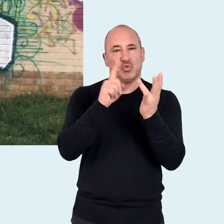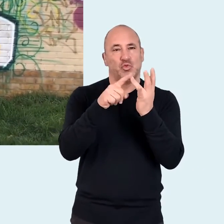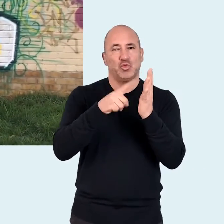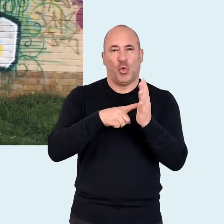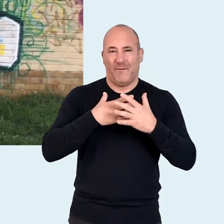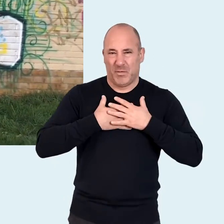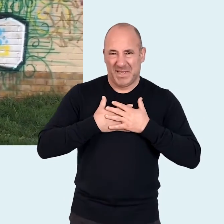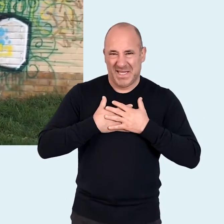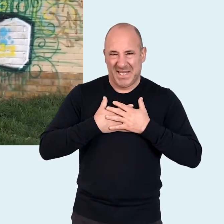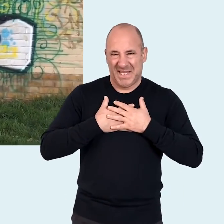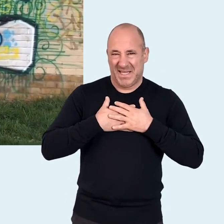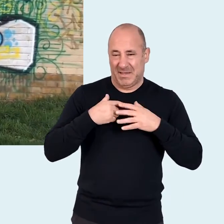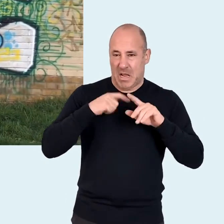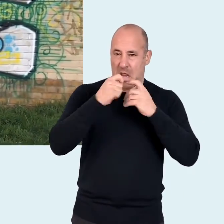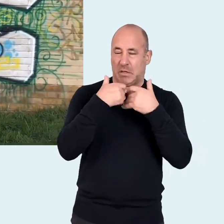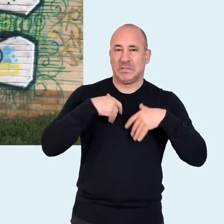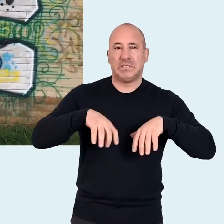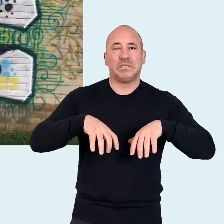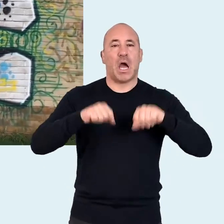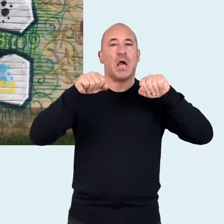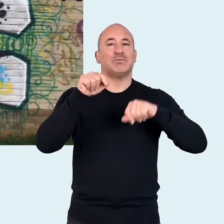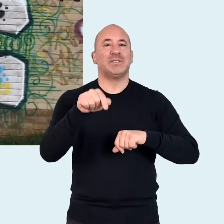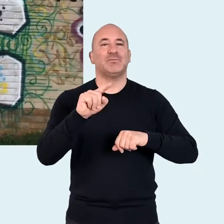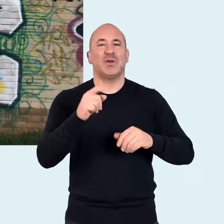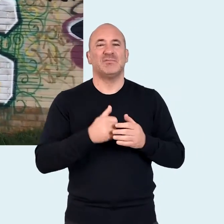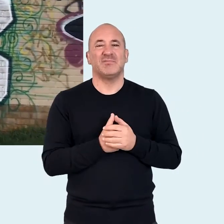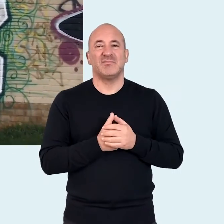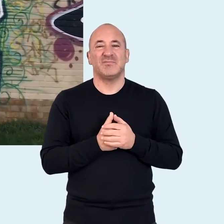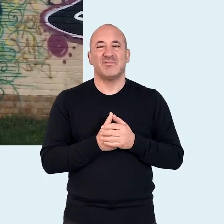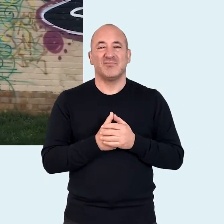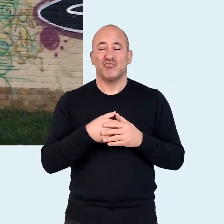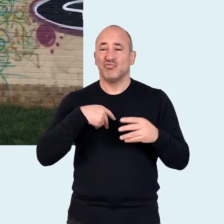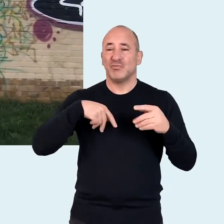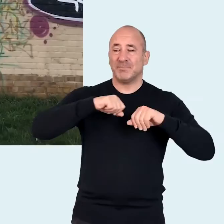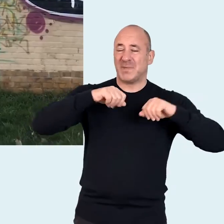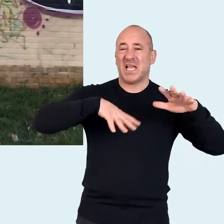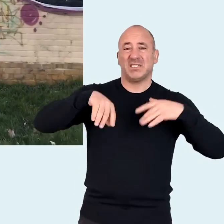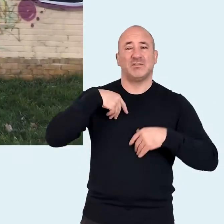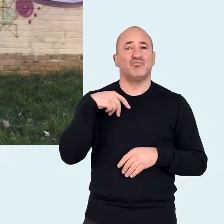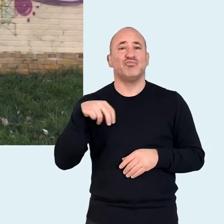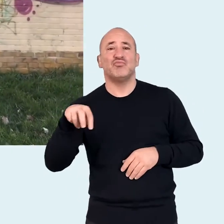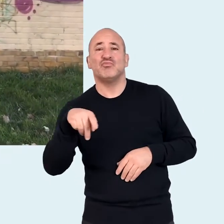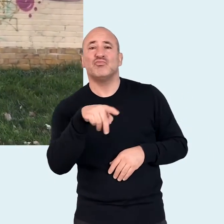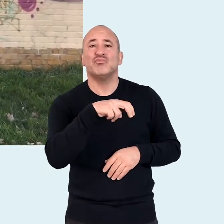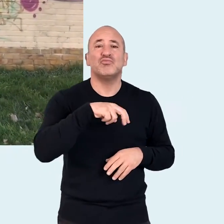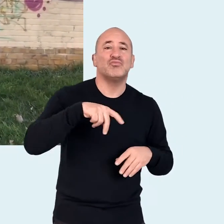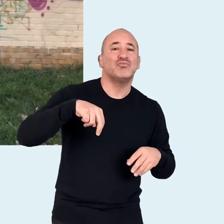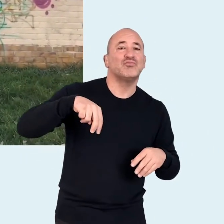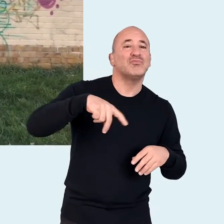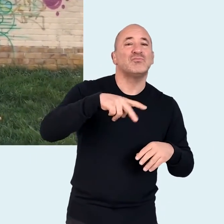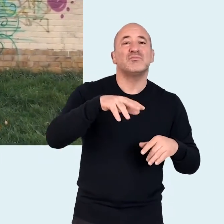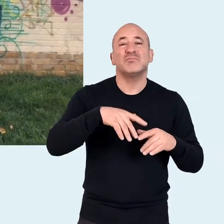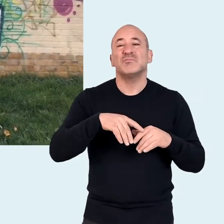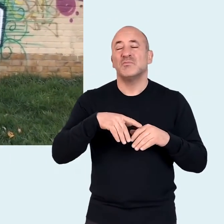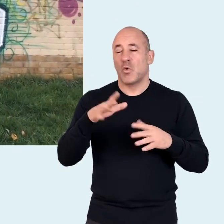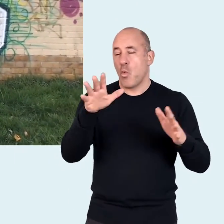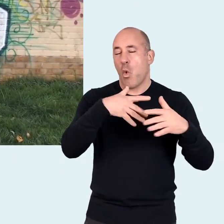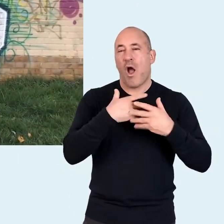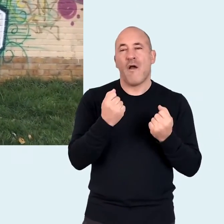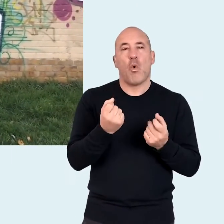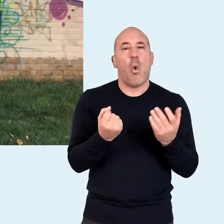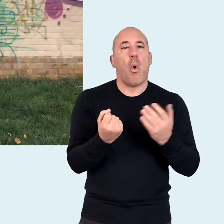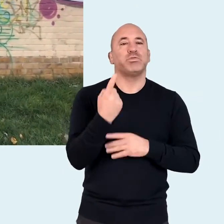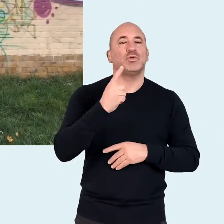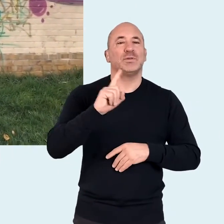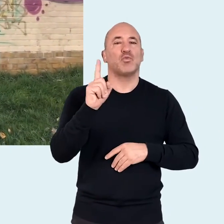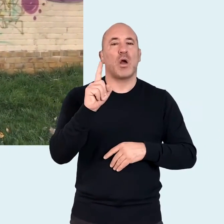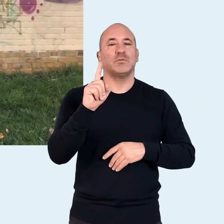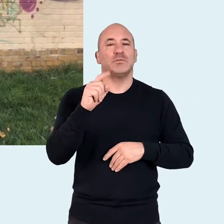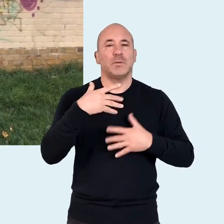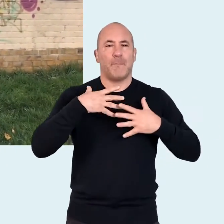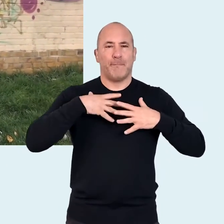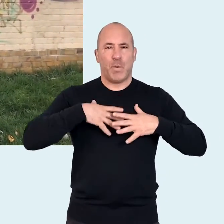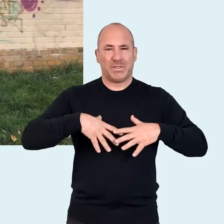A tool for me and something that I begin all of my classes with is to be milling around